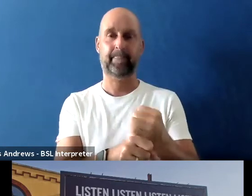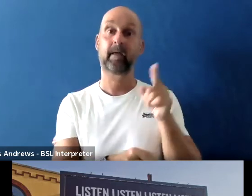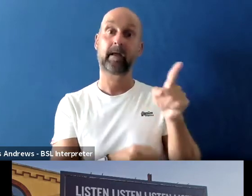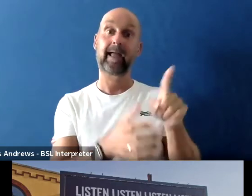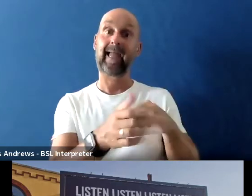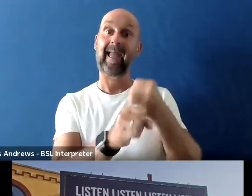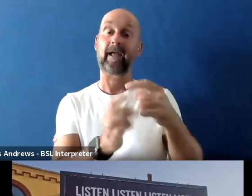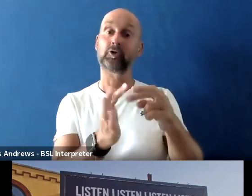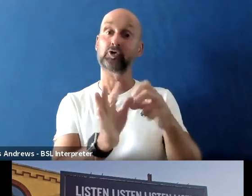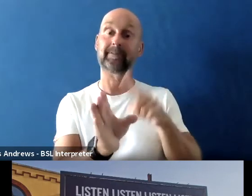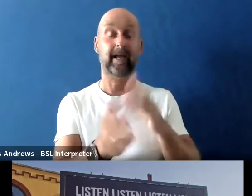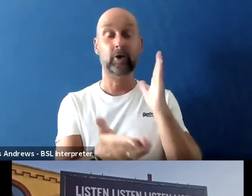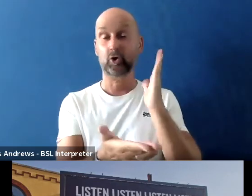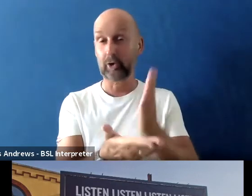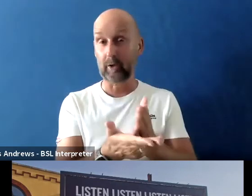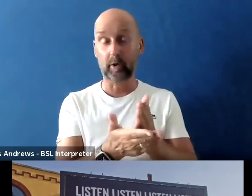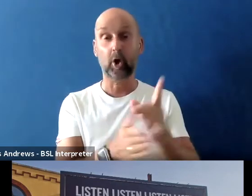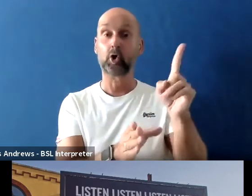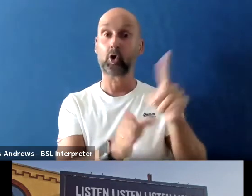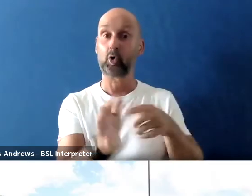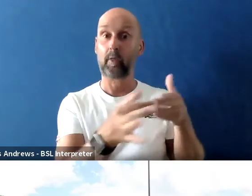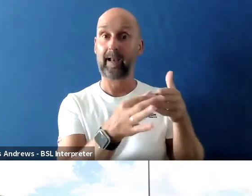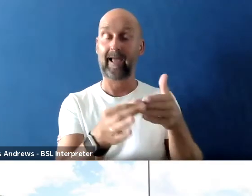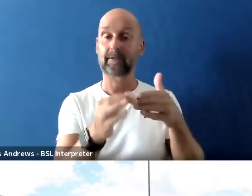youth-led social enterprise run by creative thinkers